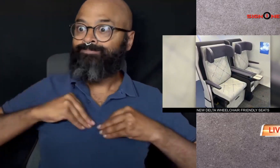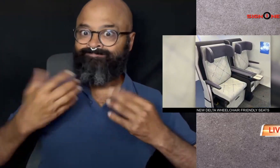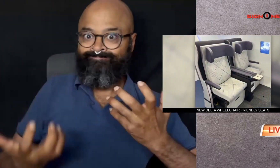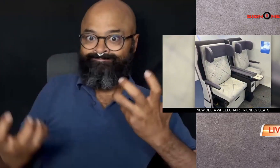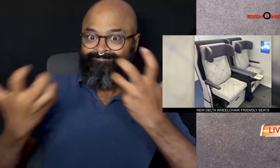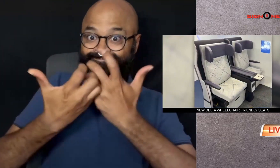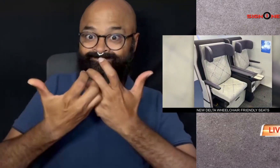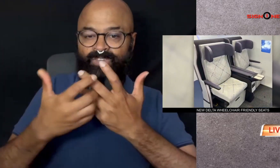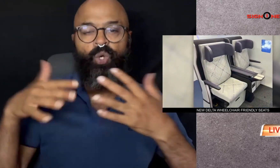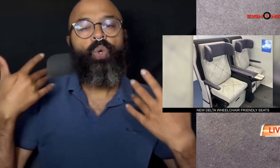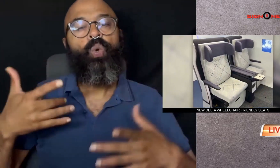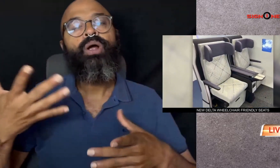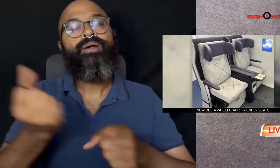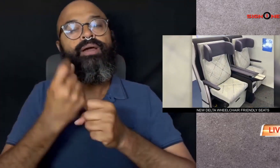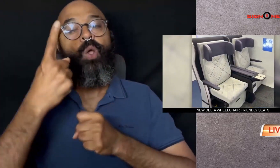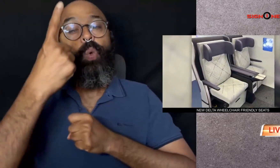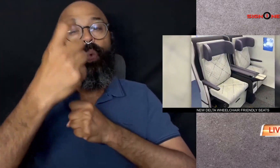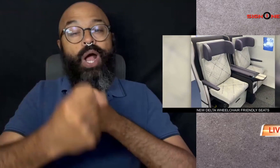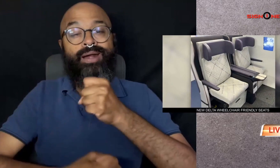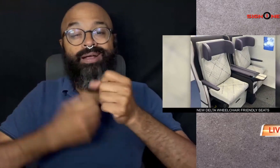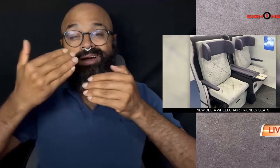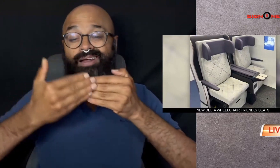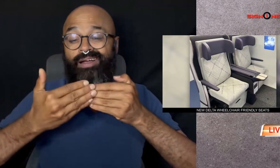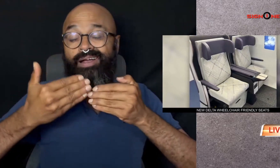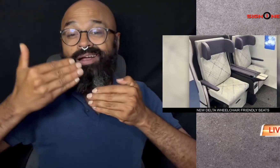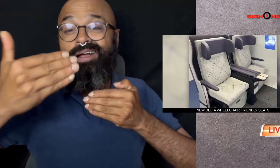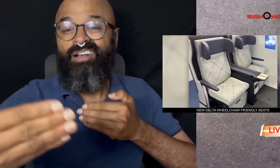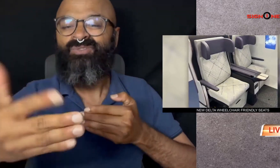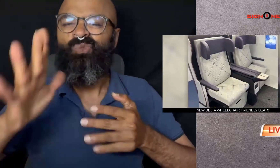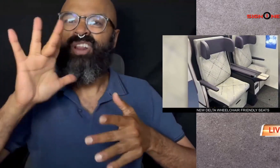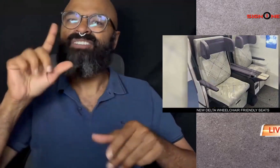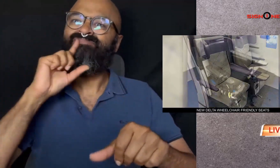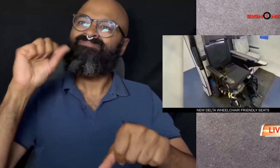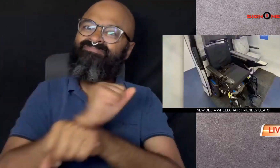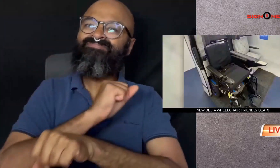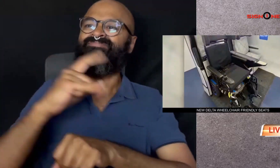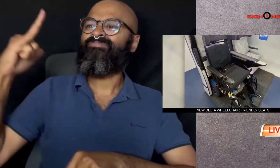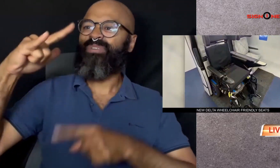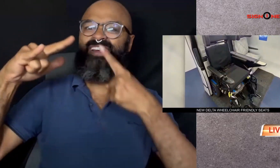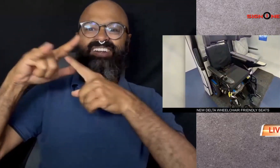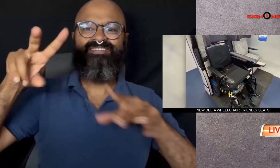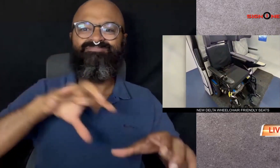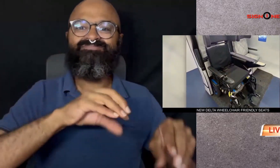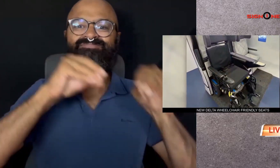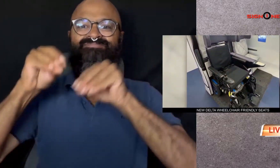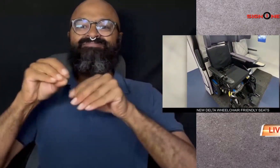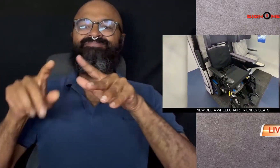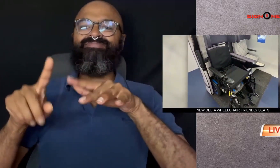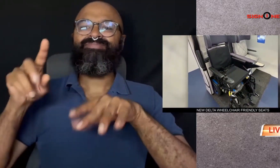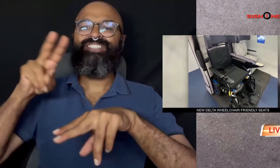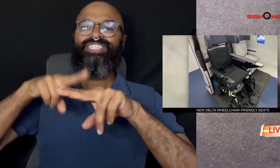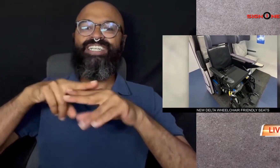if airlines adopted it it's still more than a year away from appearing in an actual airplane